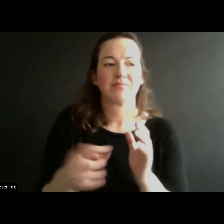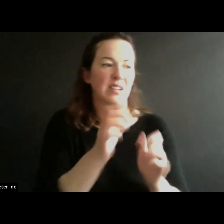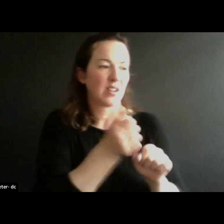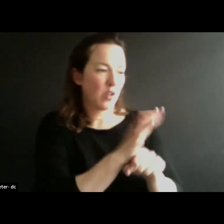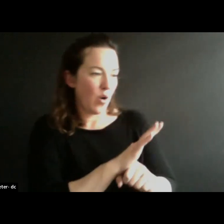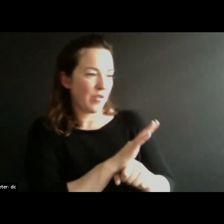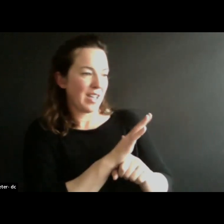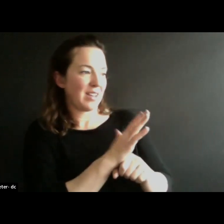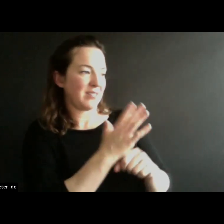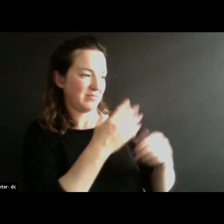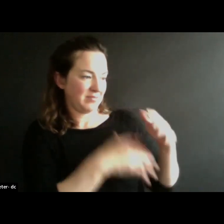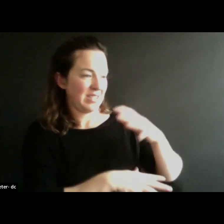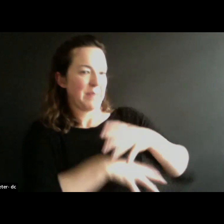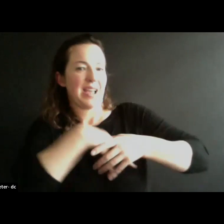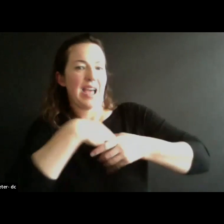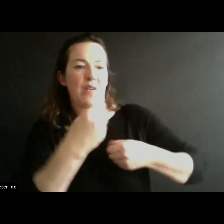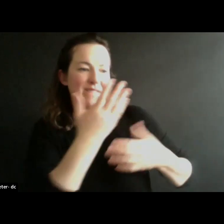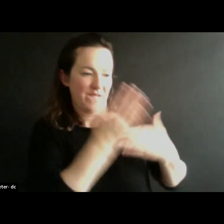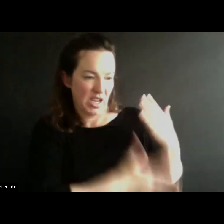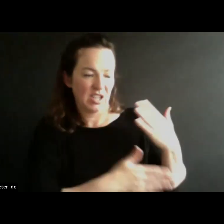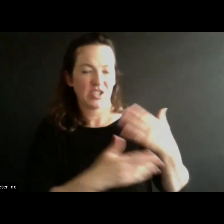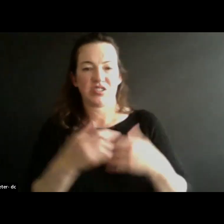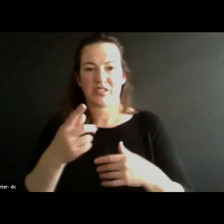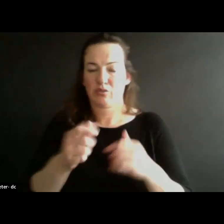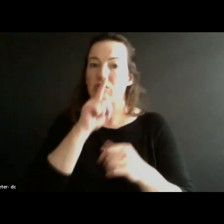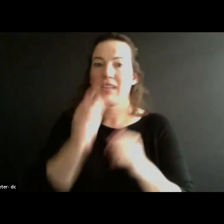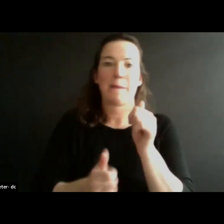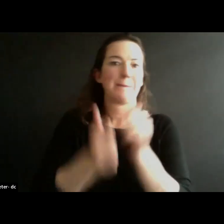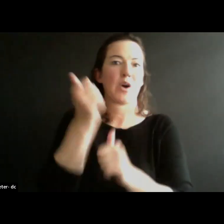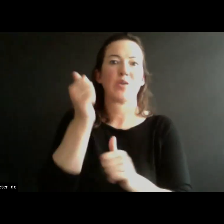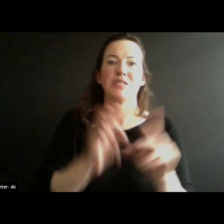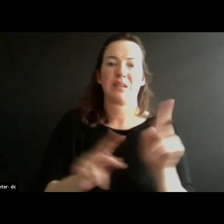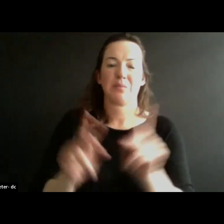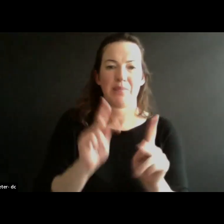and the thing that was really, as everybody here will know, when I think will recognize